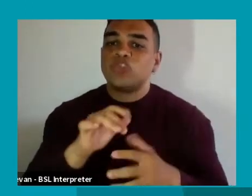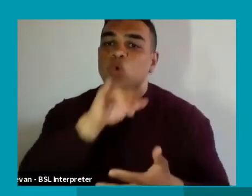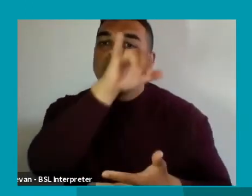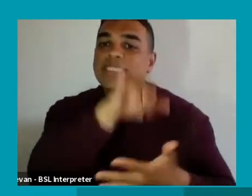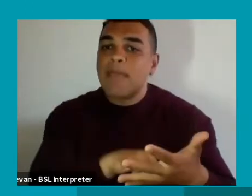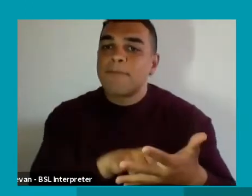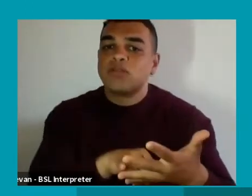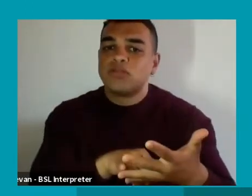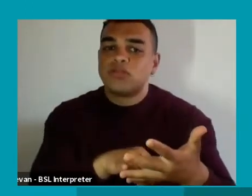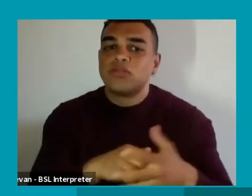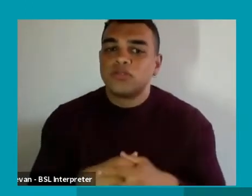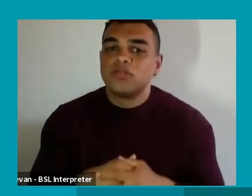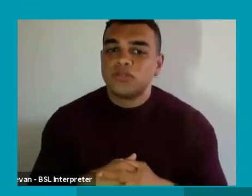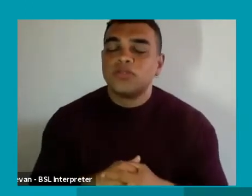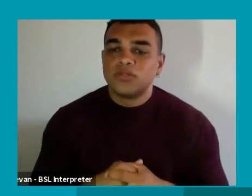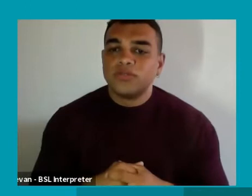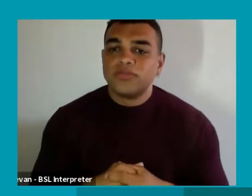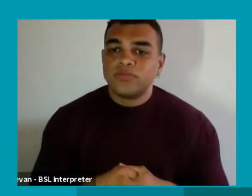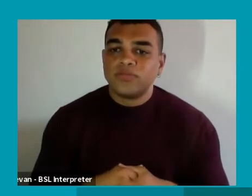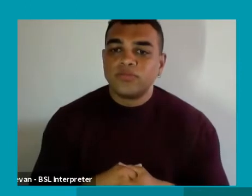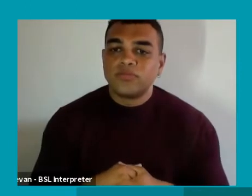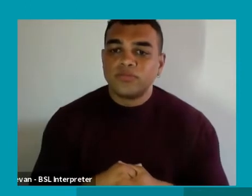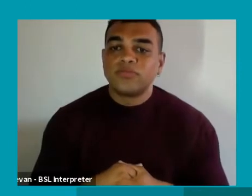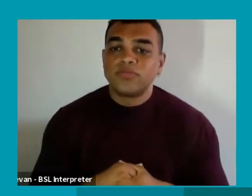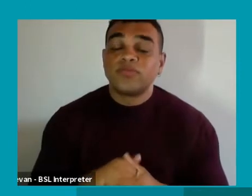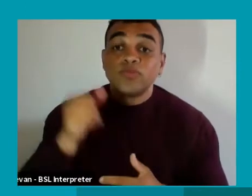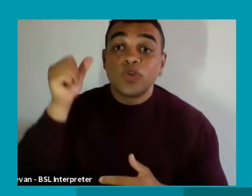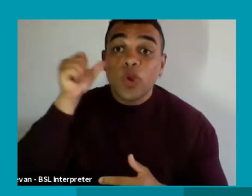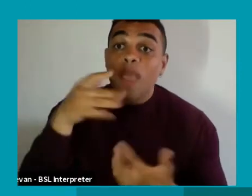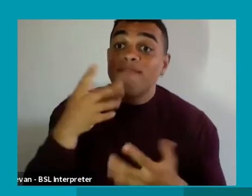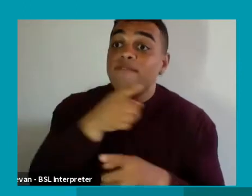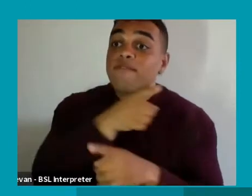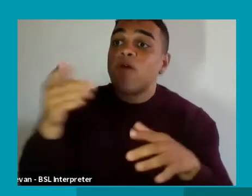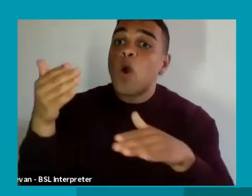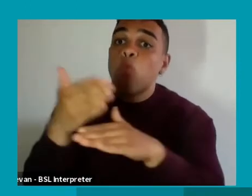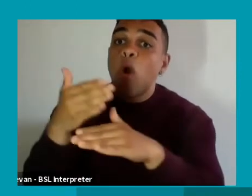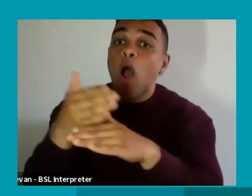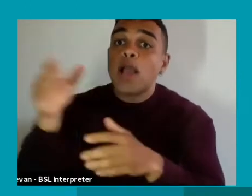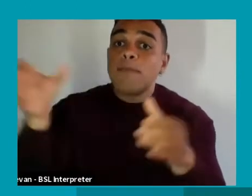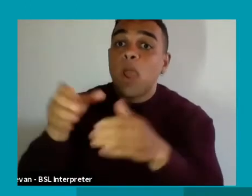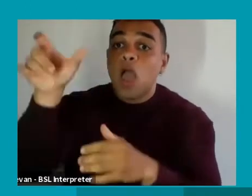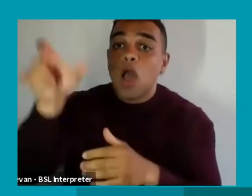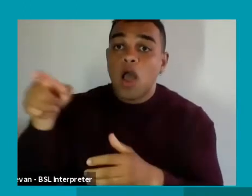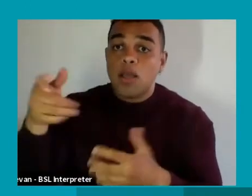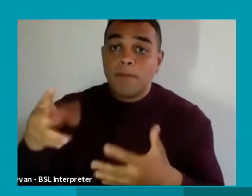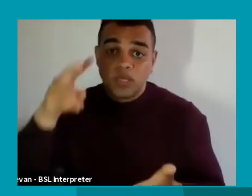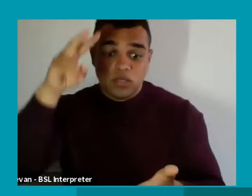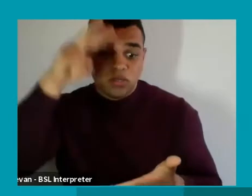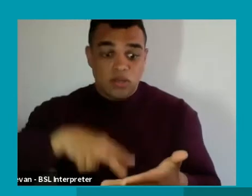take up to anywhere between 7 and 10 seconds to scan through a CV? And that's quite generous.